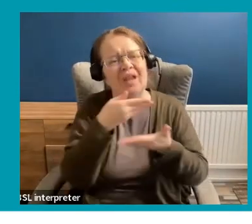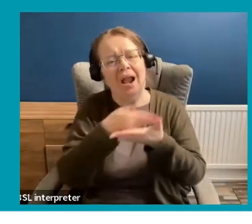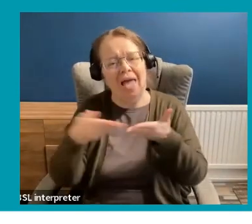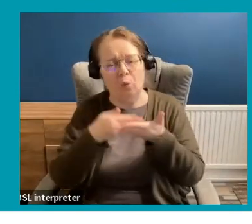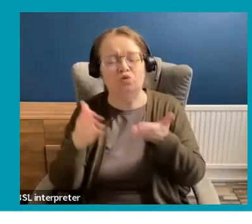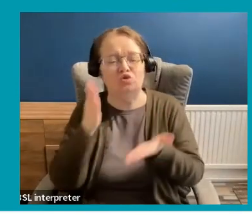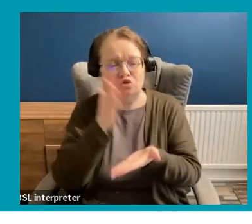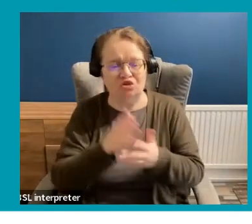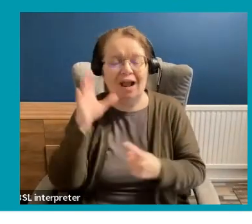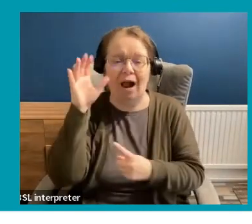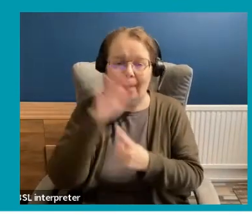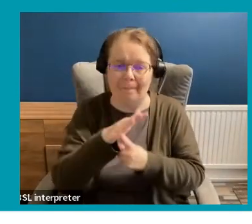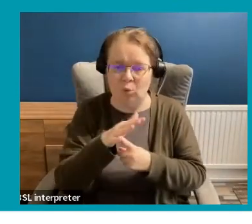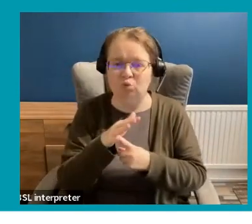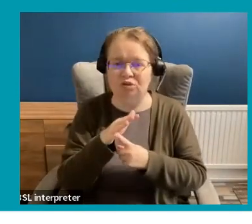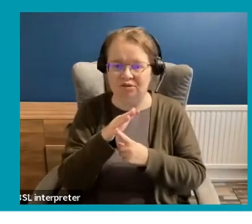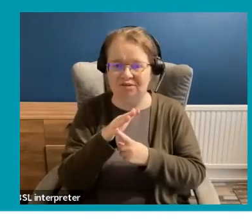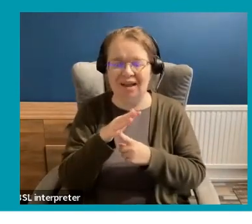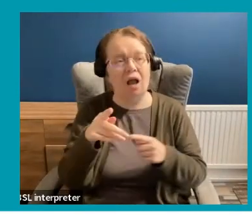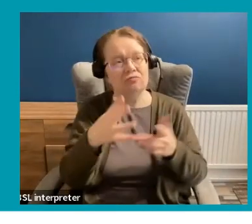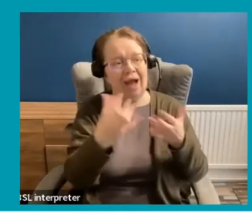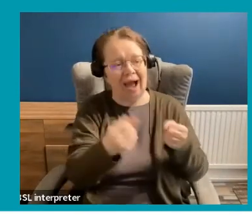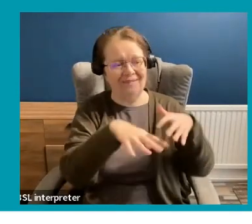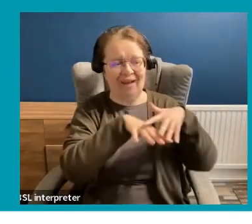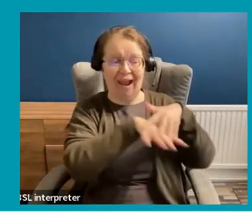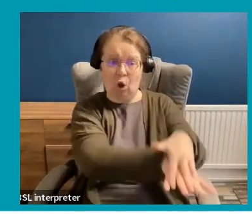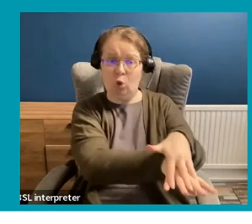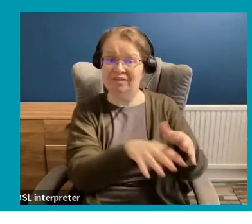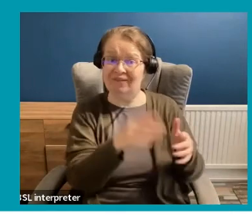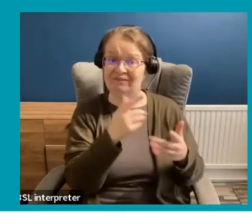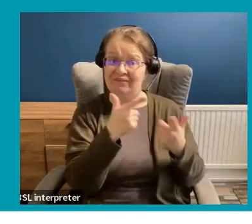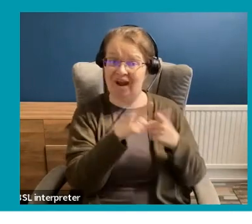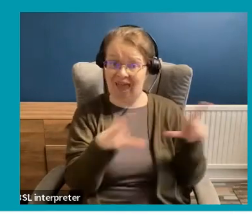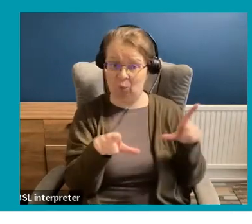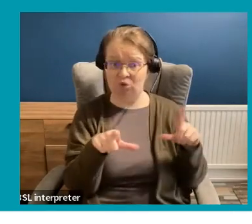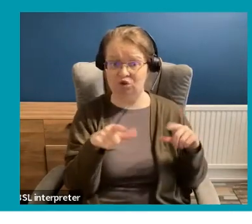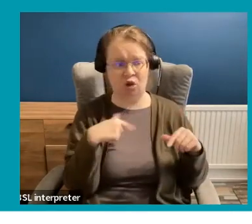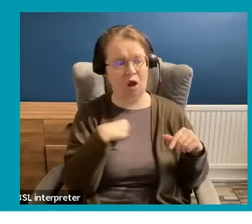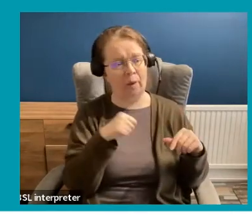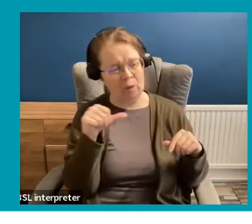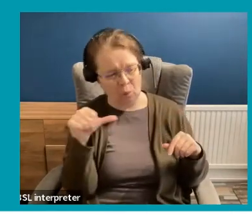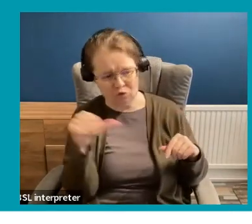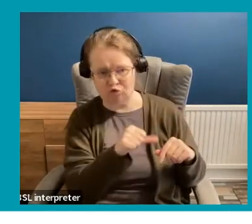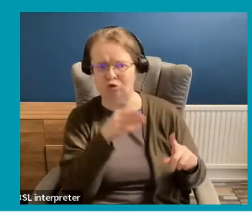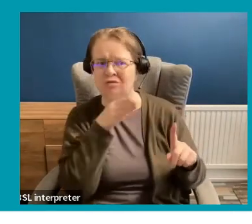There is inclusive language that we should strive to be using.